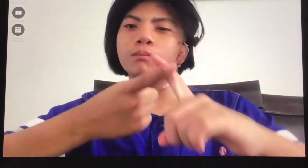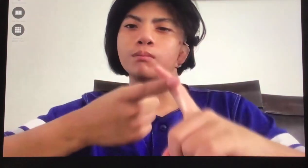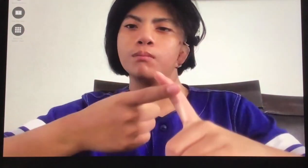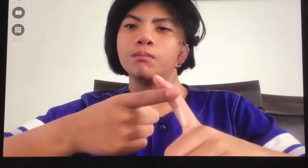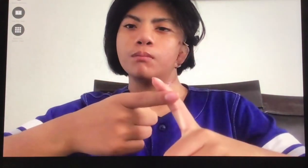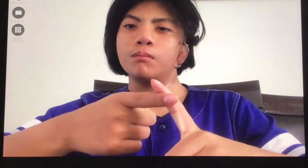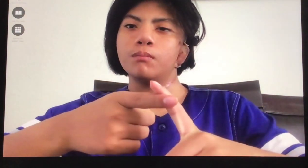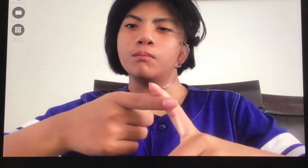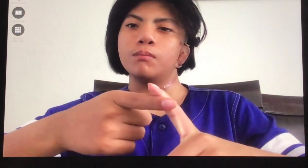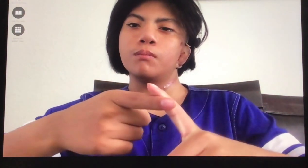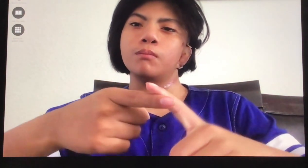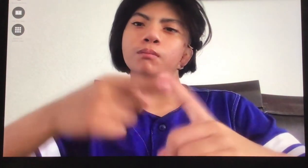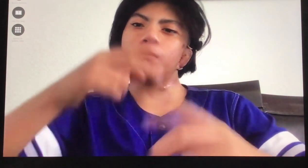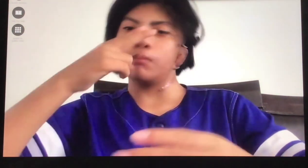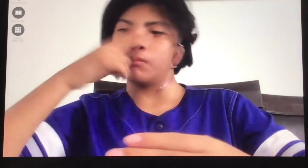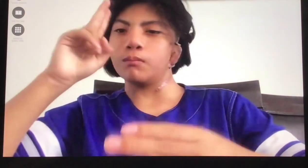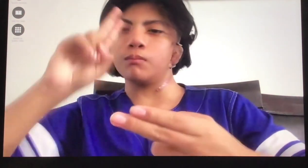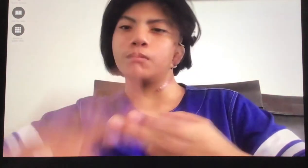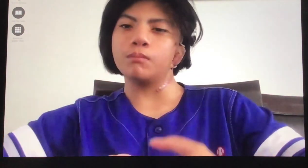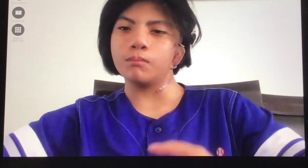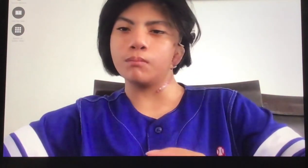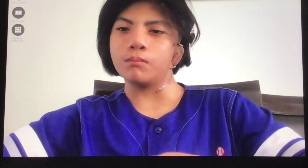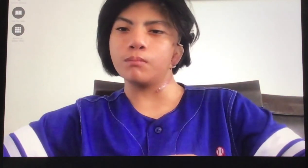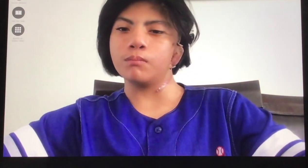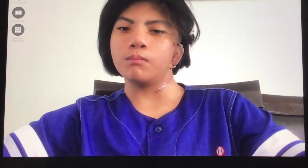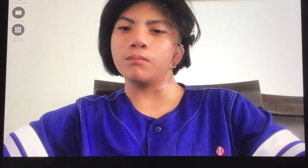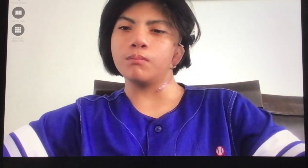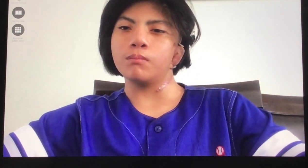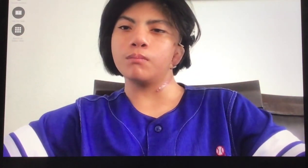I loved my friends. We had lots of fun.